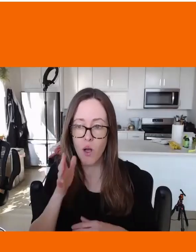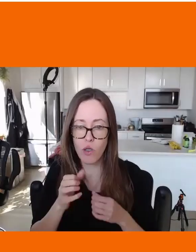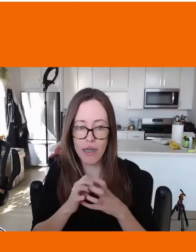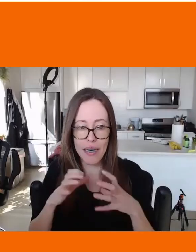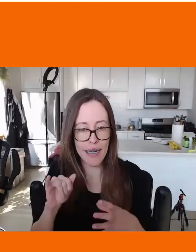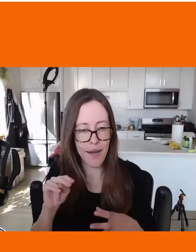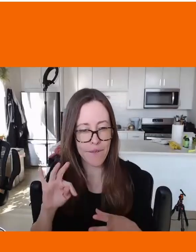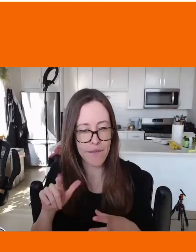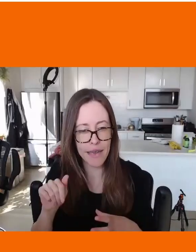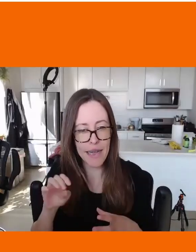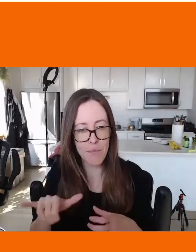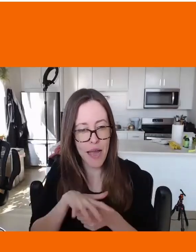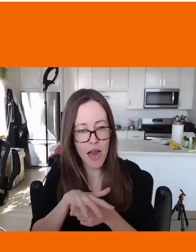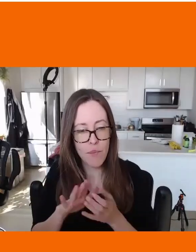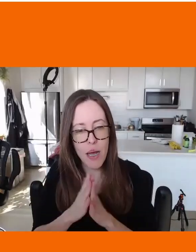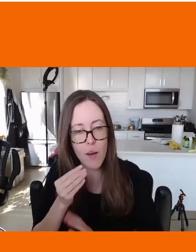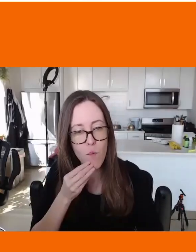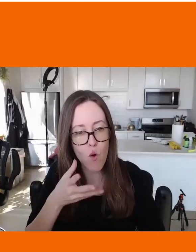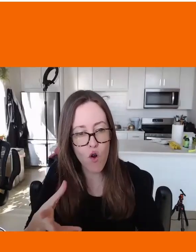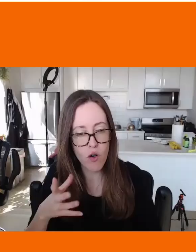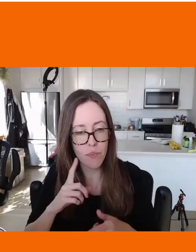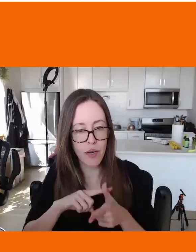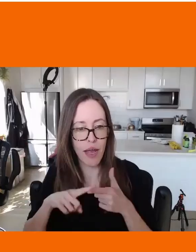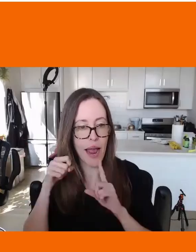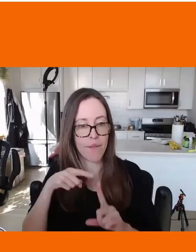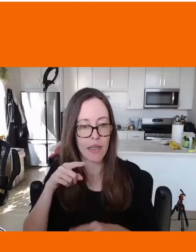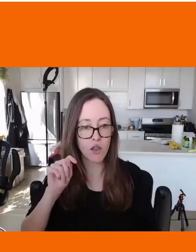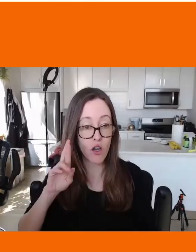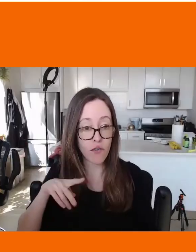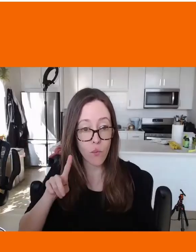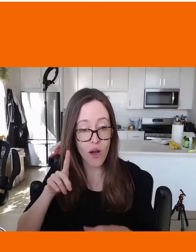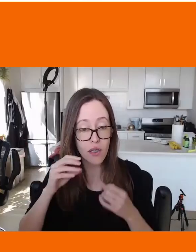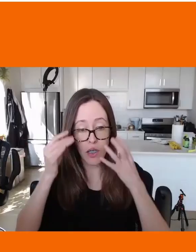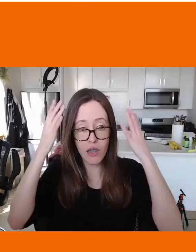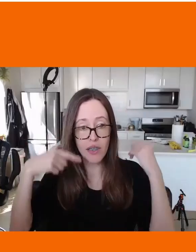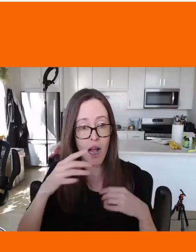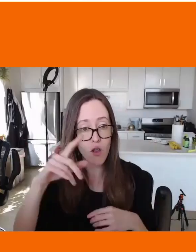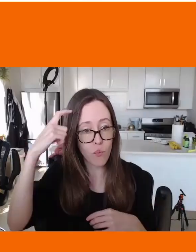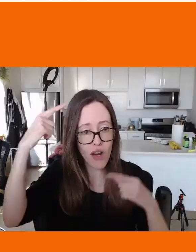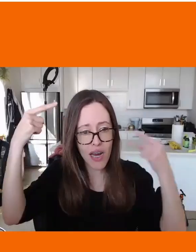on a nerve that causes inflammation. That inflammatory area becomes warm, and that's because the